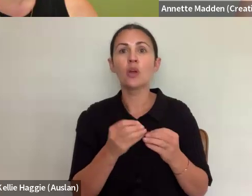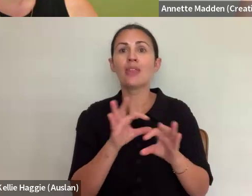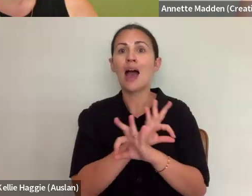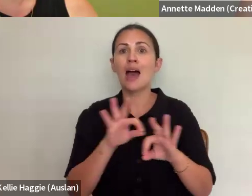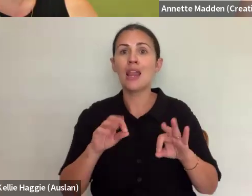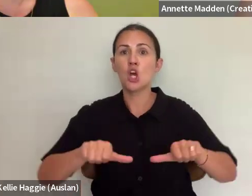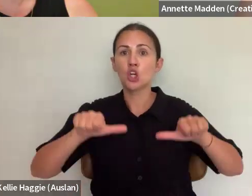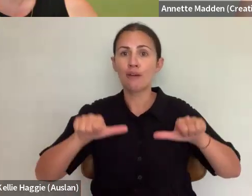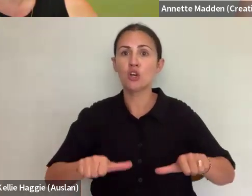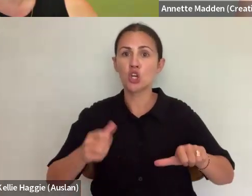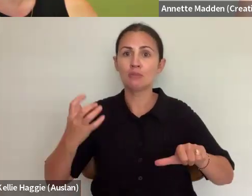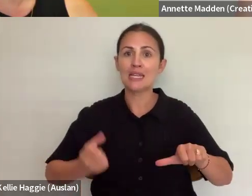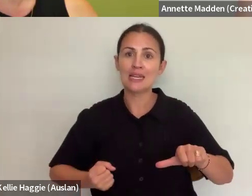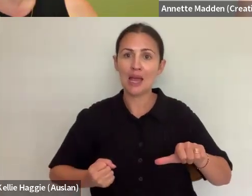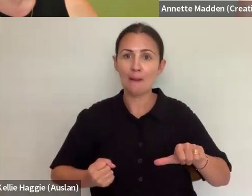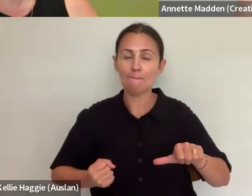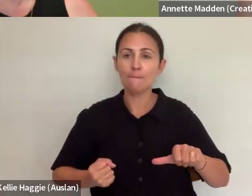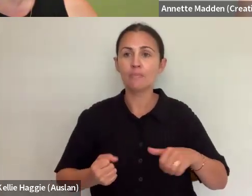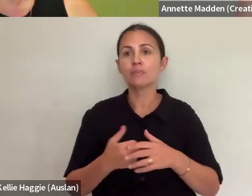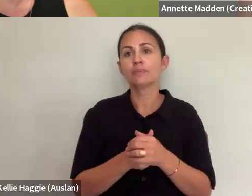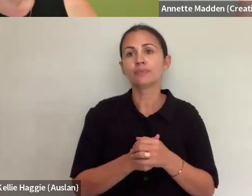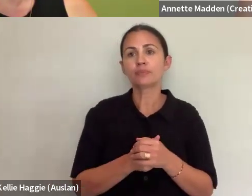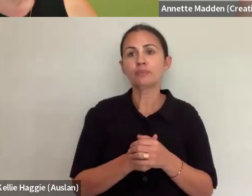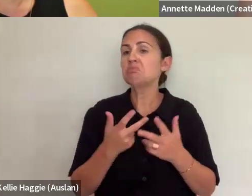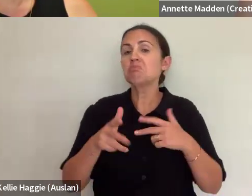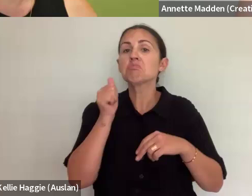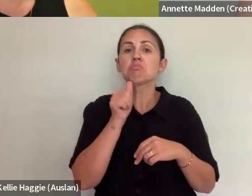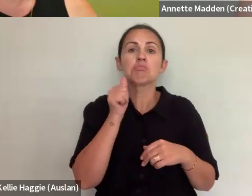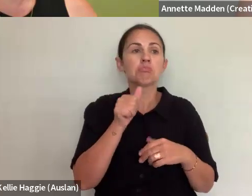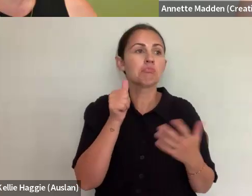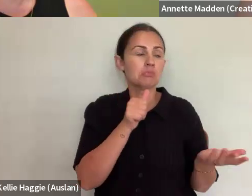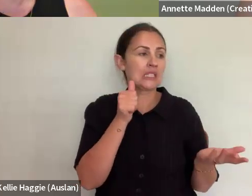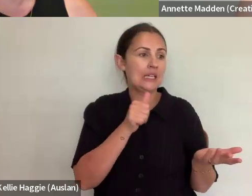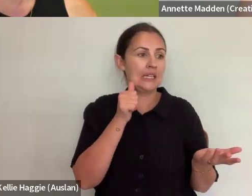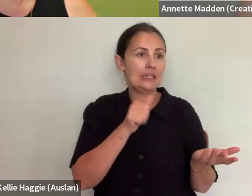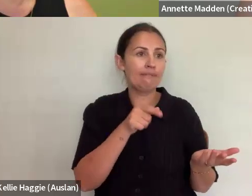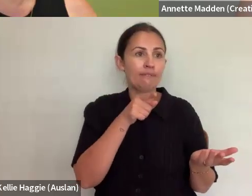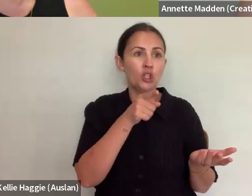I wanted to also follow up on our prior point discussing unconfirmed activity or unconfirmed income